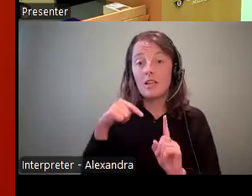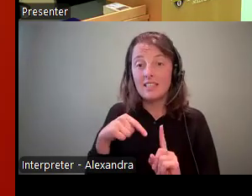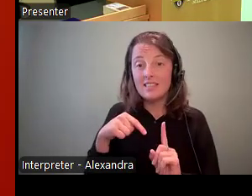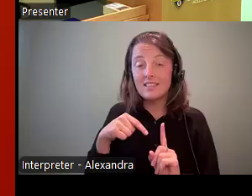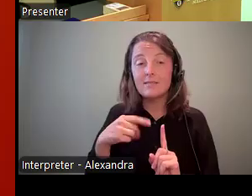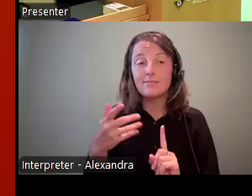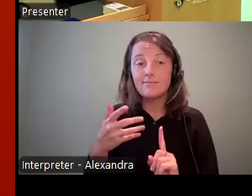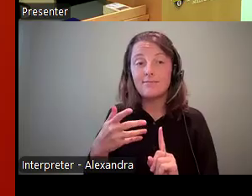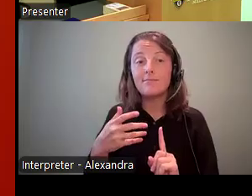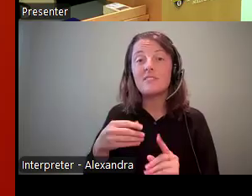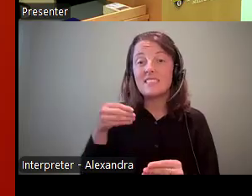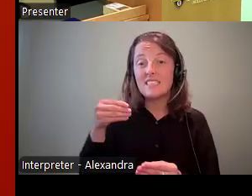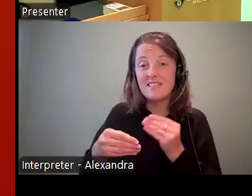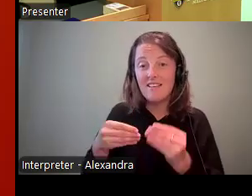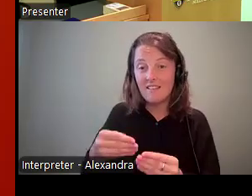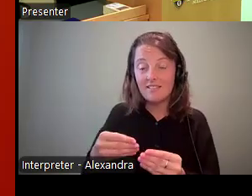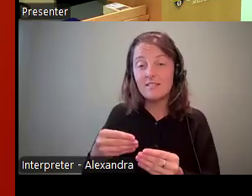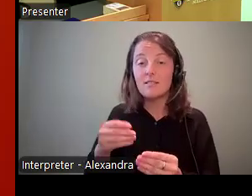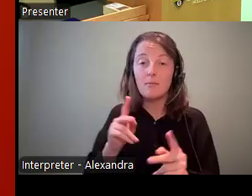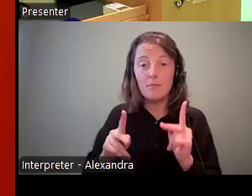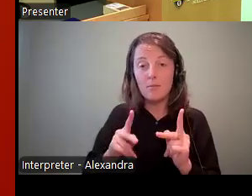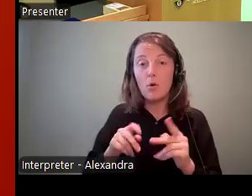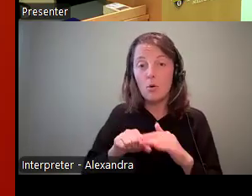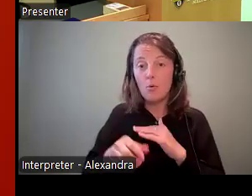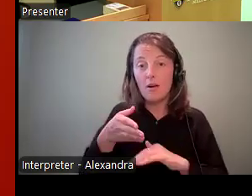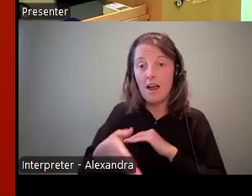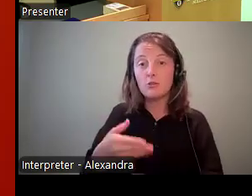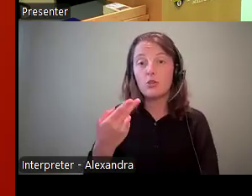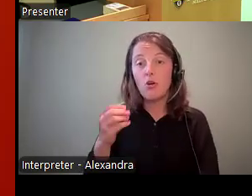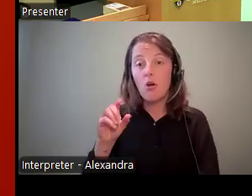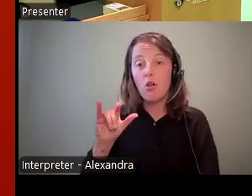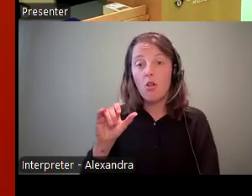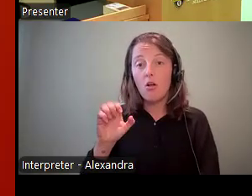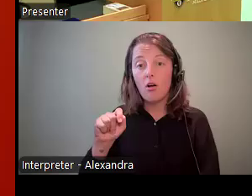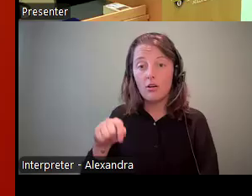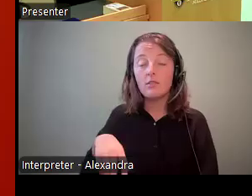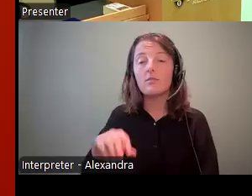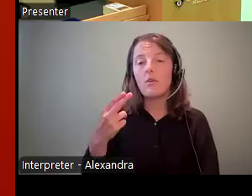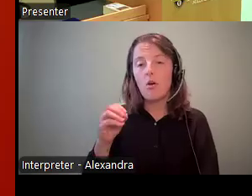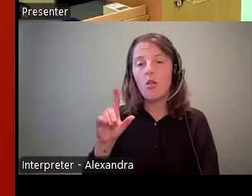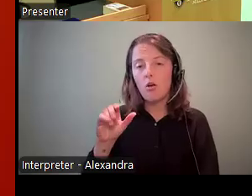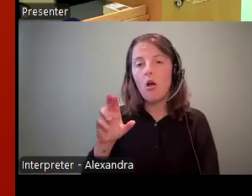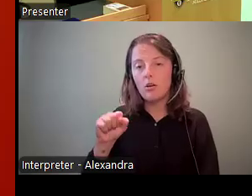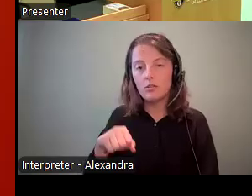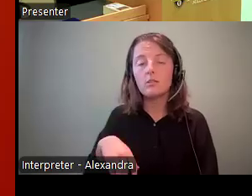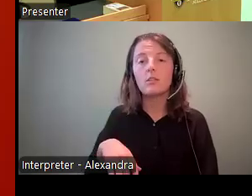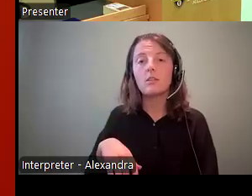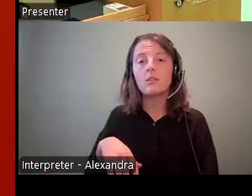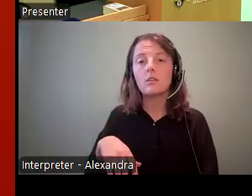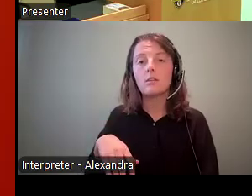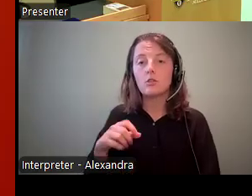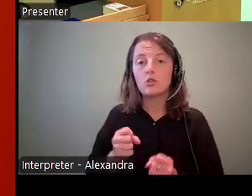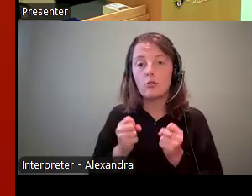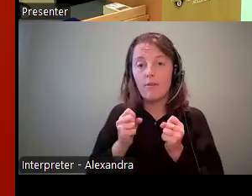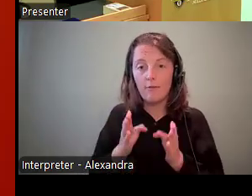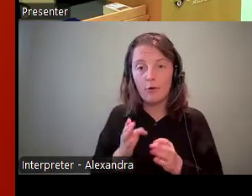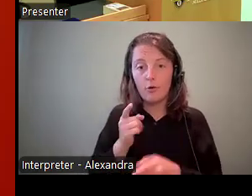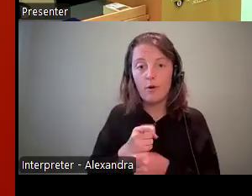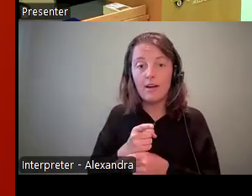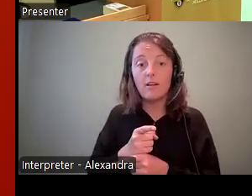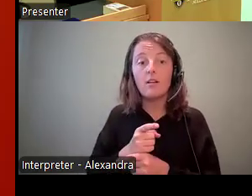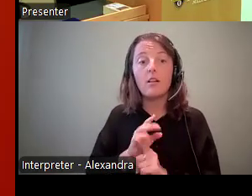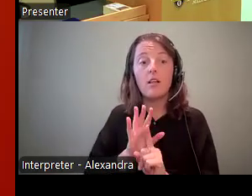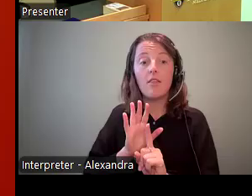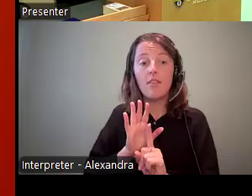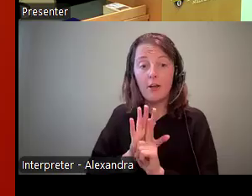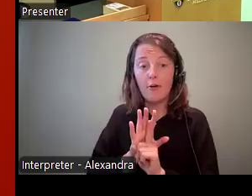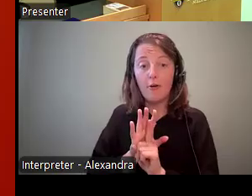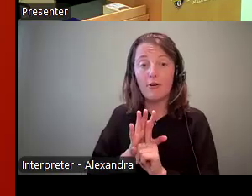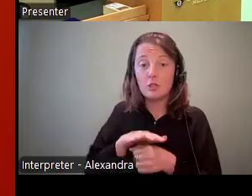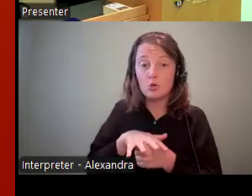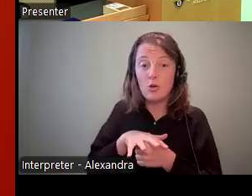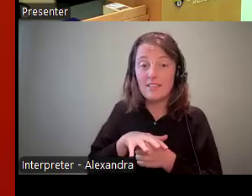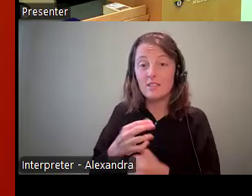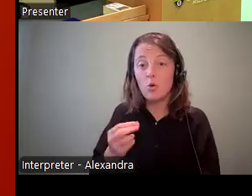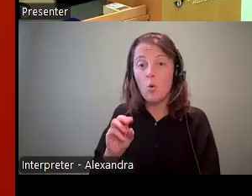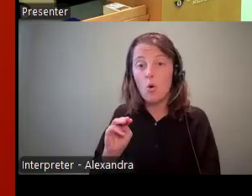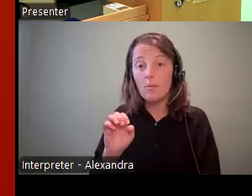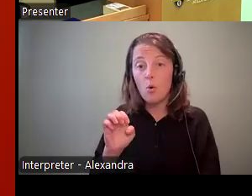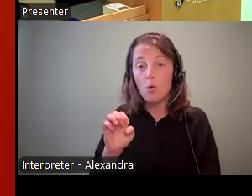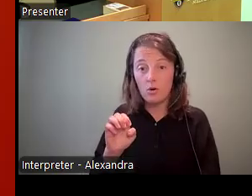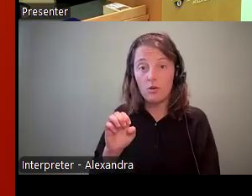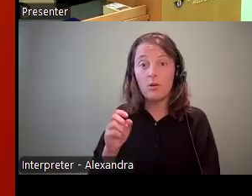Holocaust survivors had notably uh altered stress hormone profiles three and four generations later